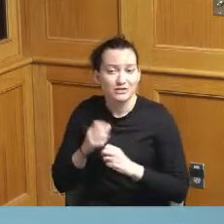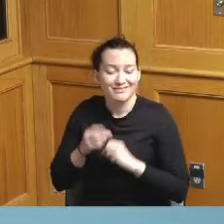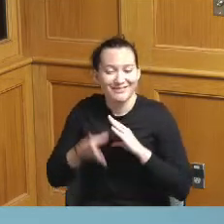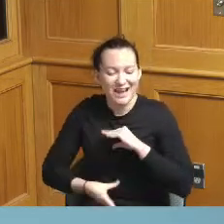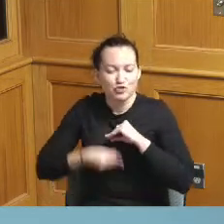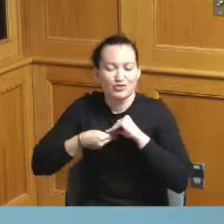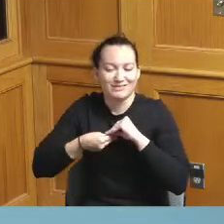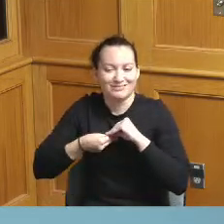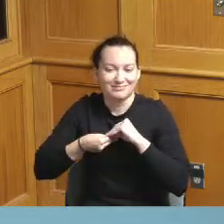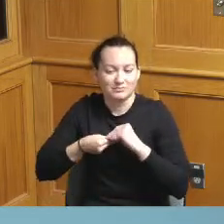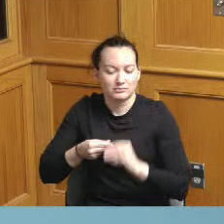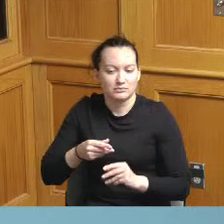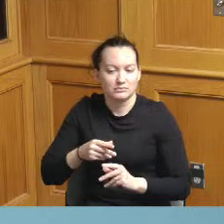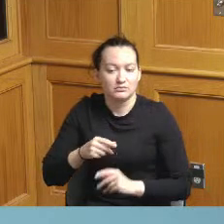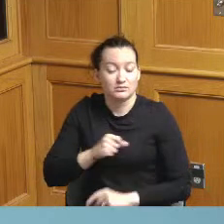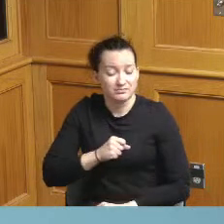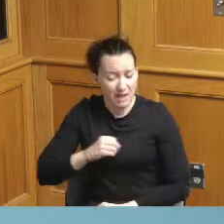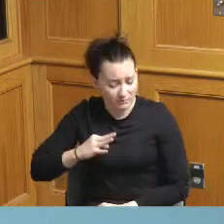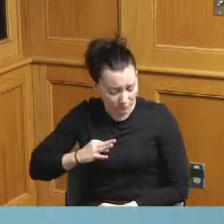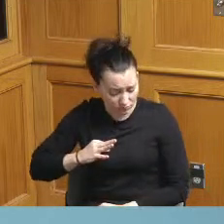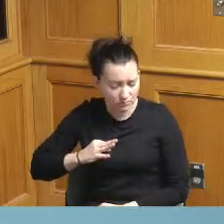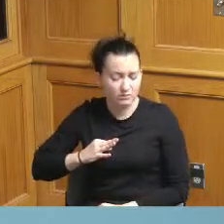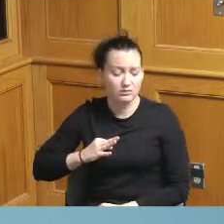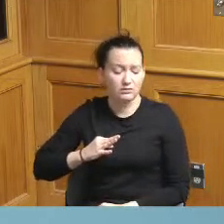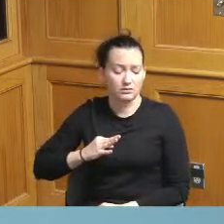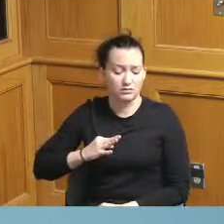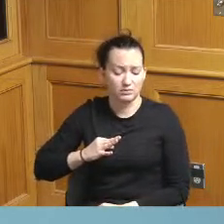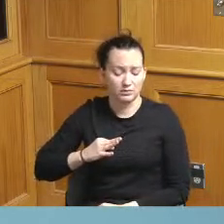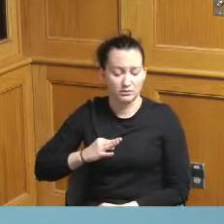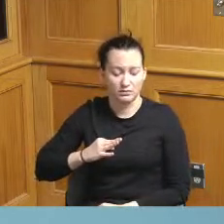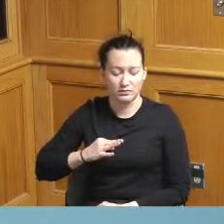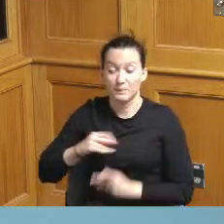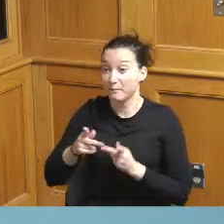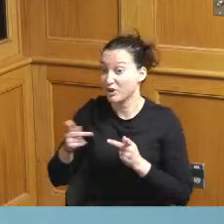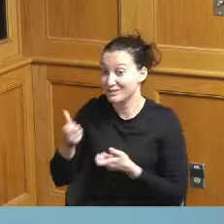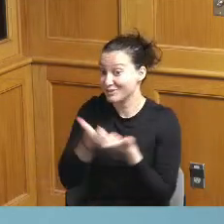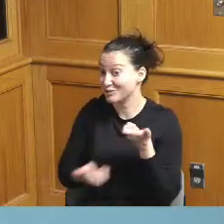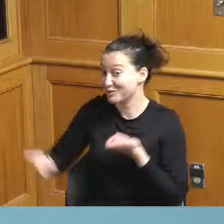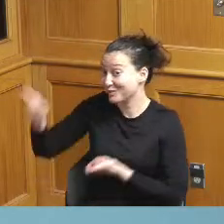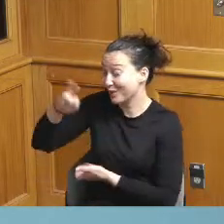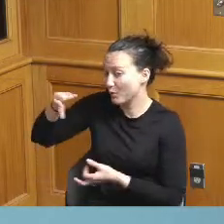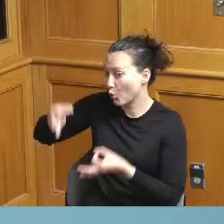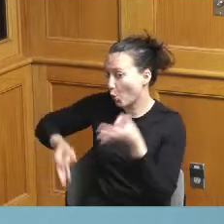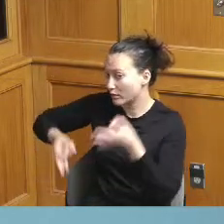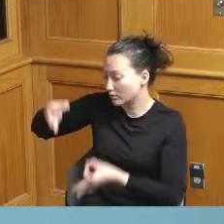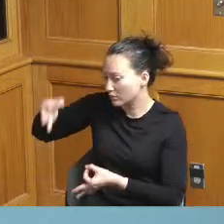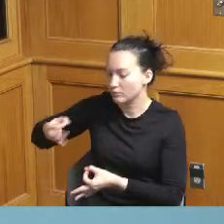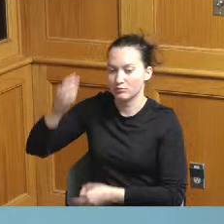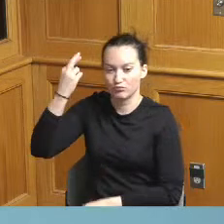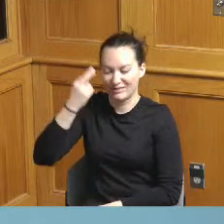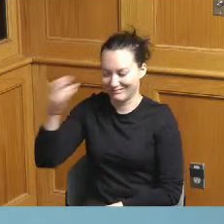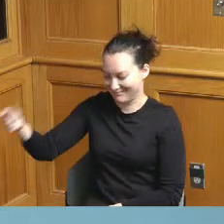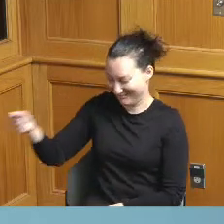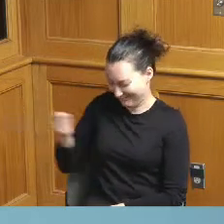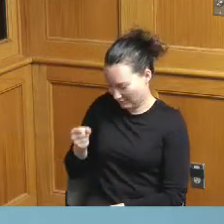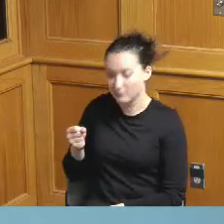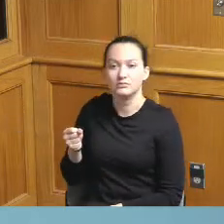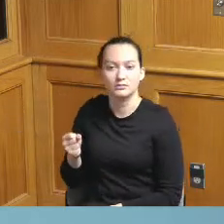Personnel position from the Supreme Court and so because of that we think that we're going to